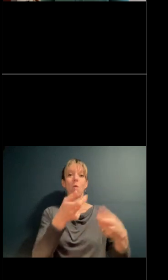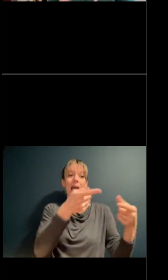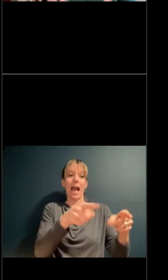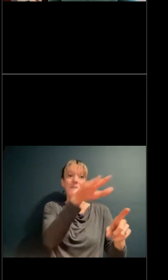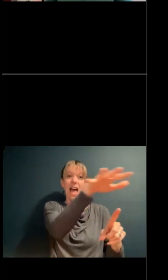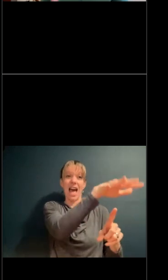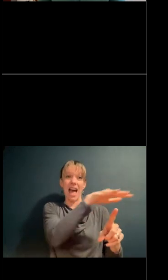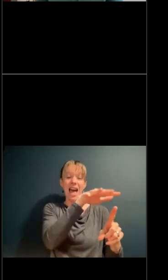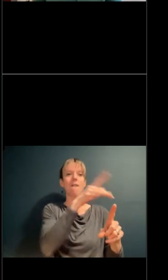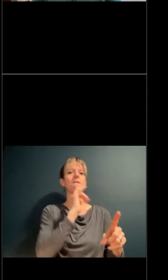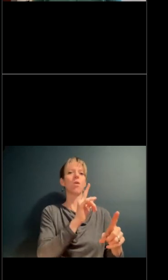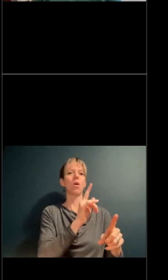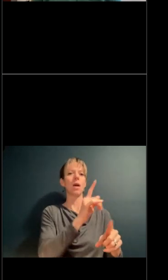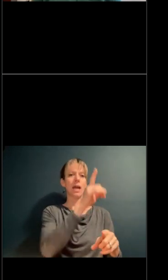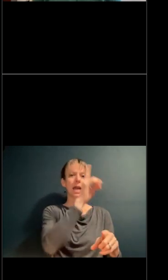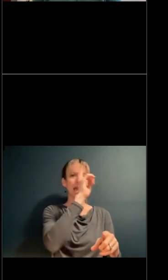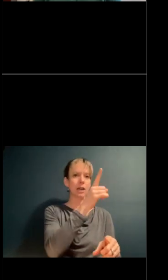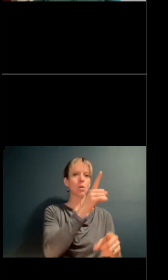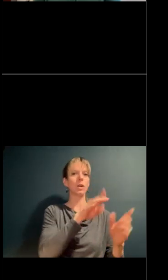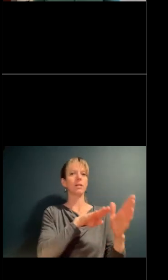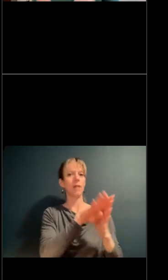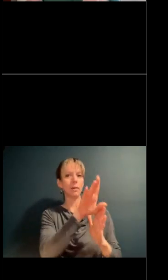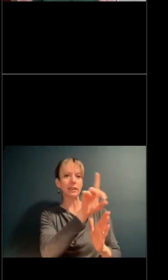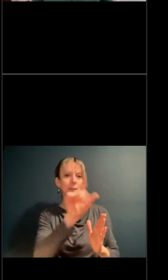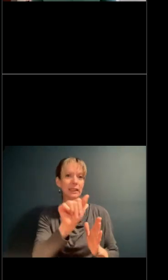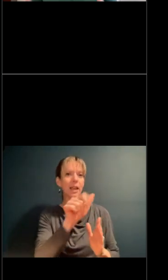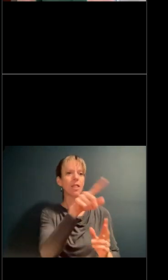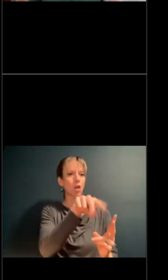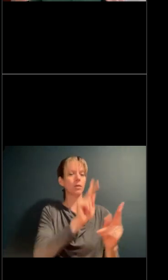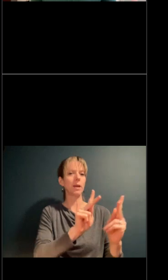intellectual and developmental disabilities and their families and communities across